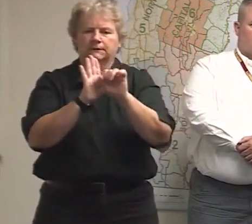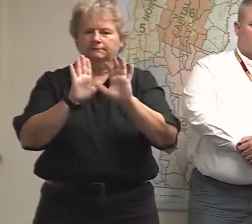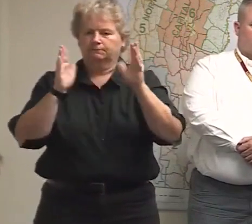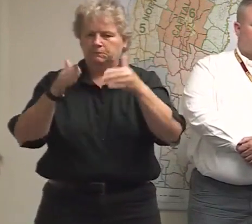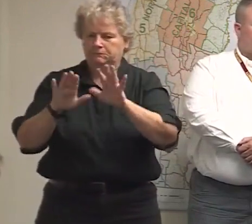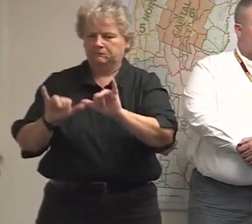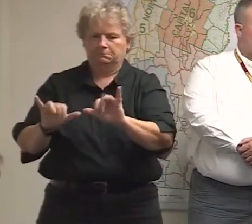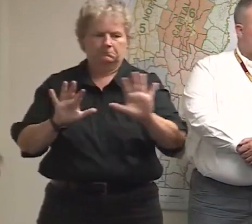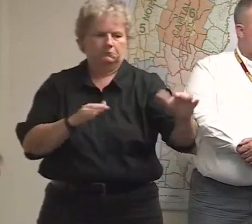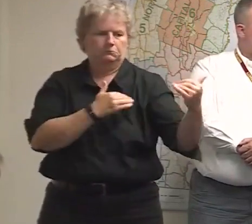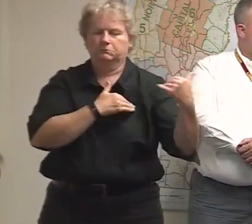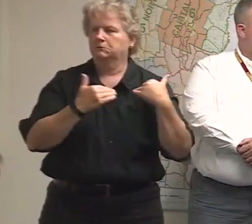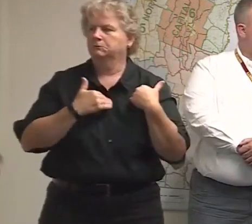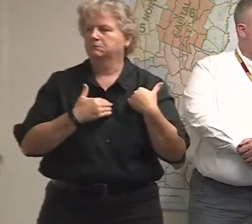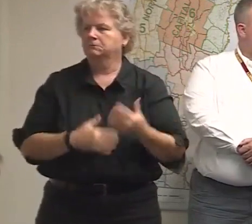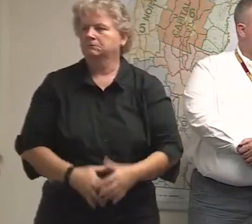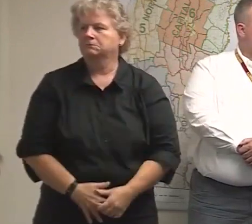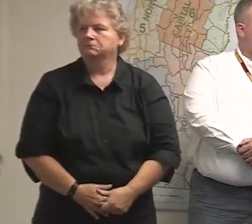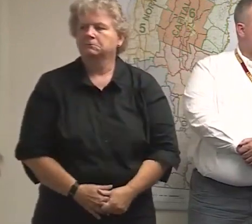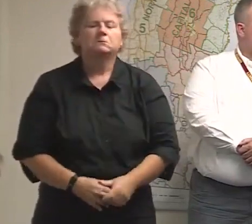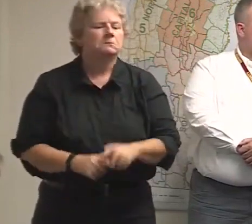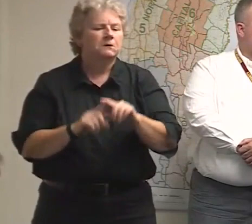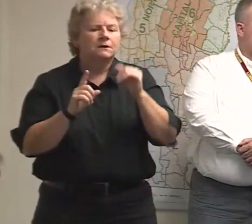WE ARE ASSISTING IN ANY WAY WE CAN.